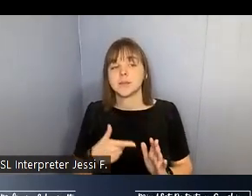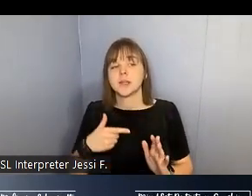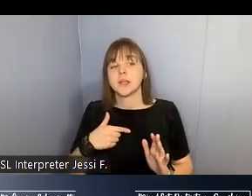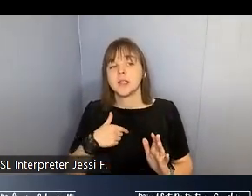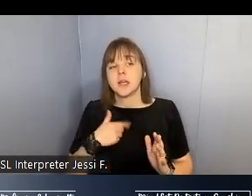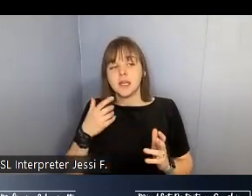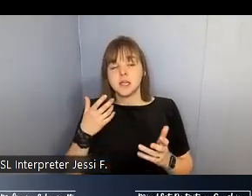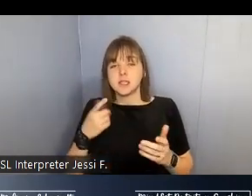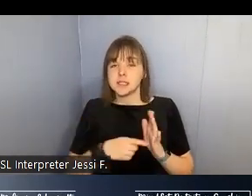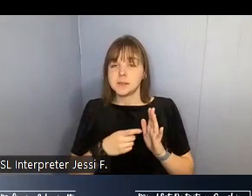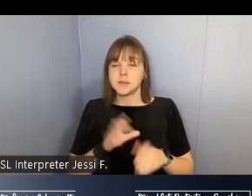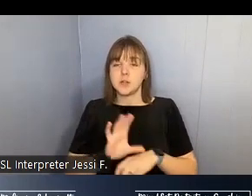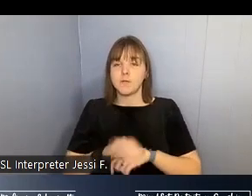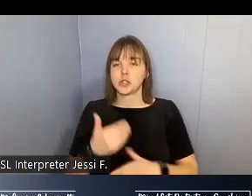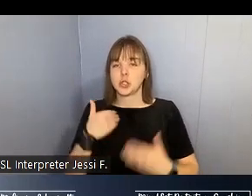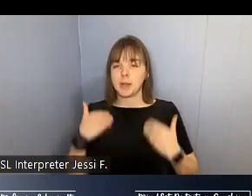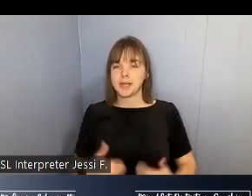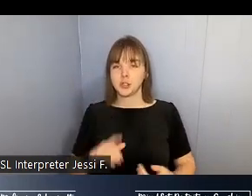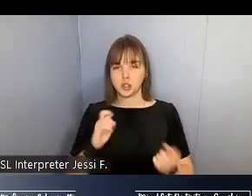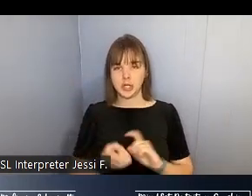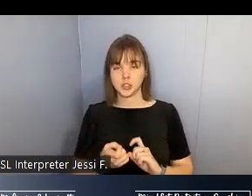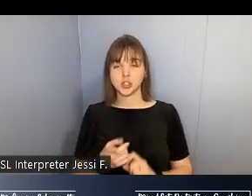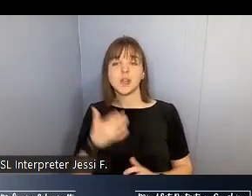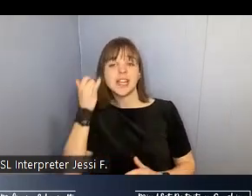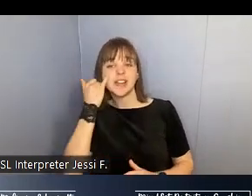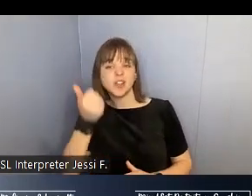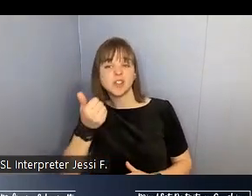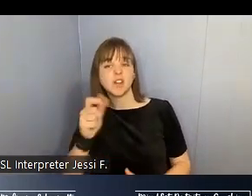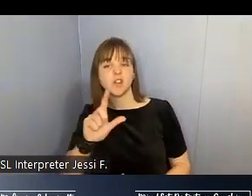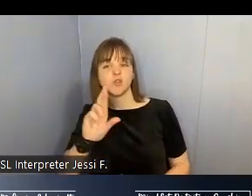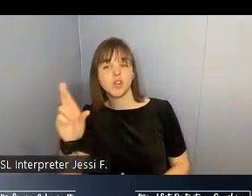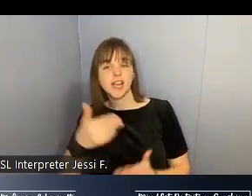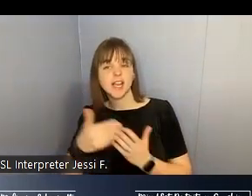that way because it forces you to slow down, and it's a great way to start to practice this.